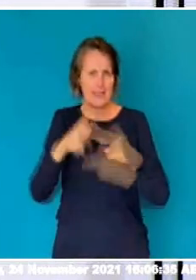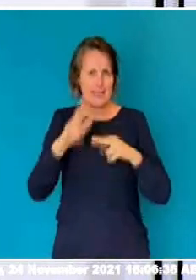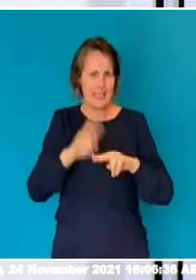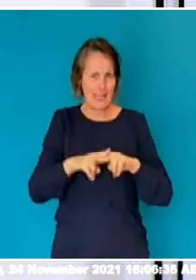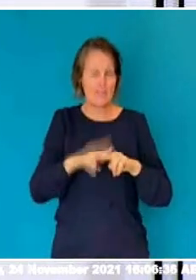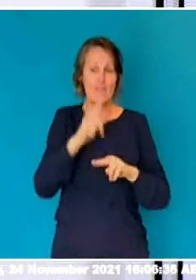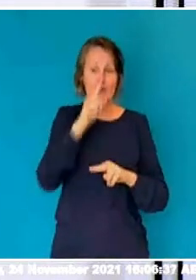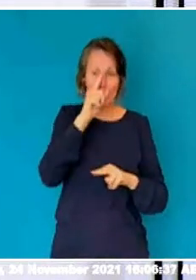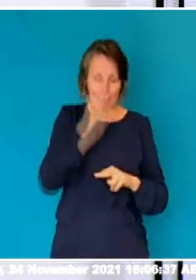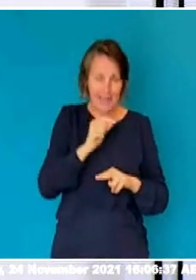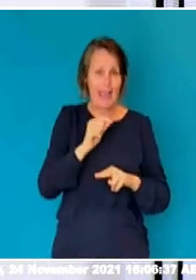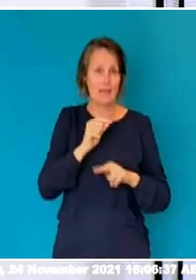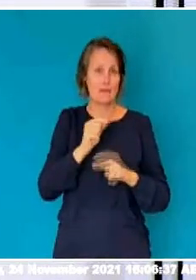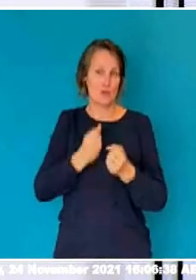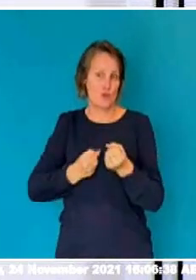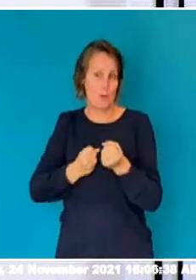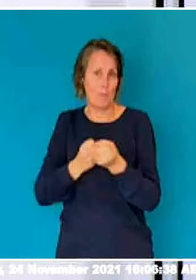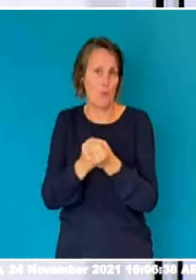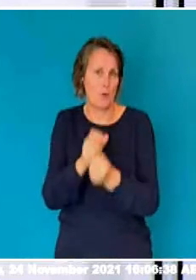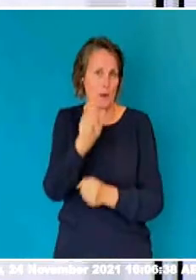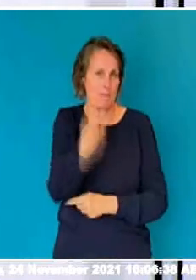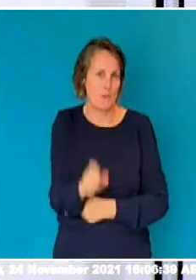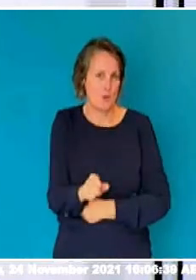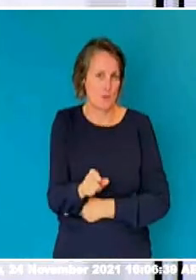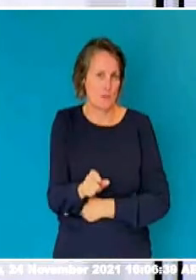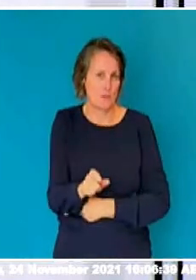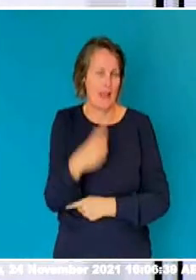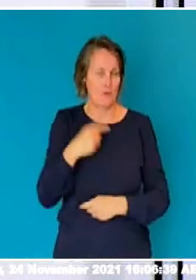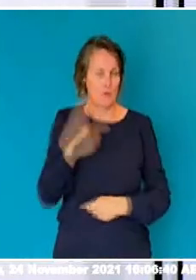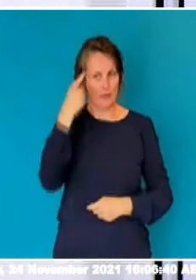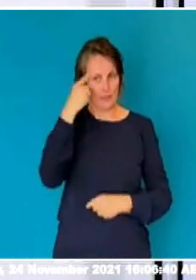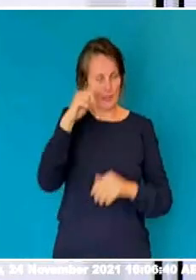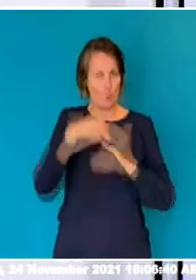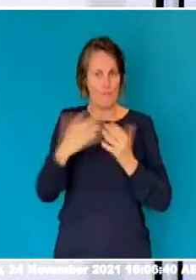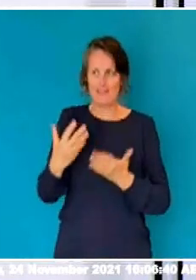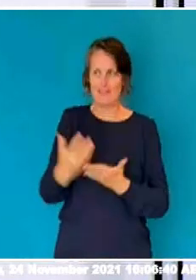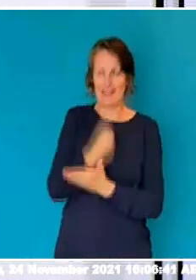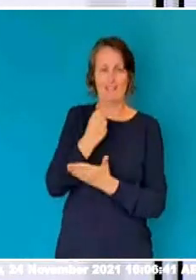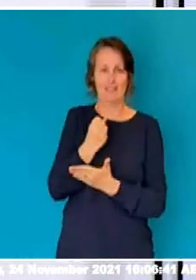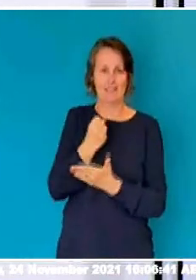can be taken into consideration regarding the safety of the employee. Yes.